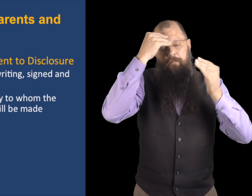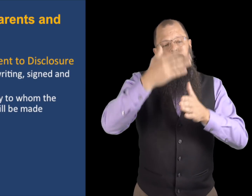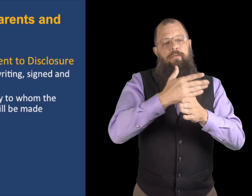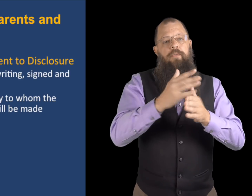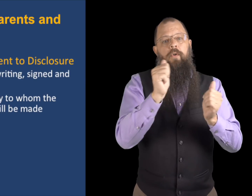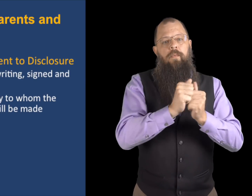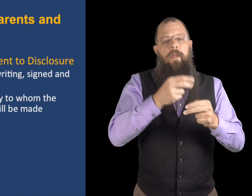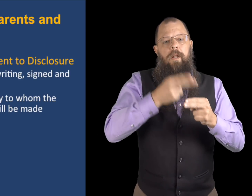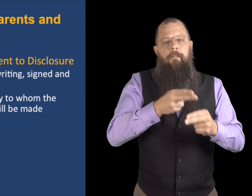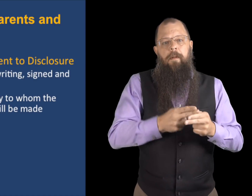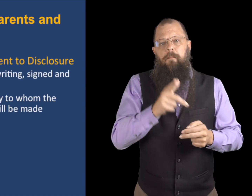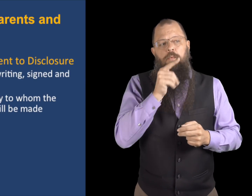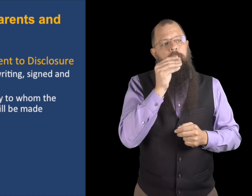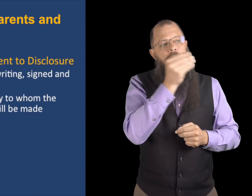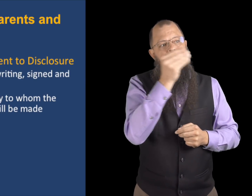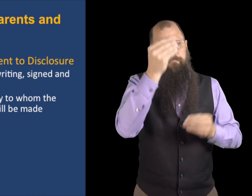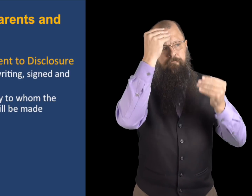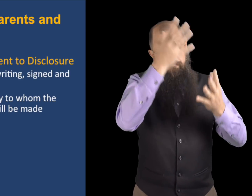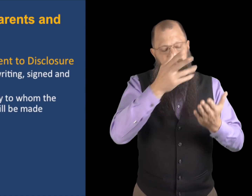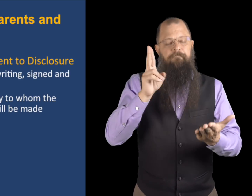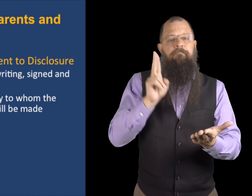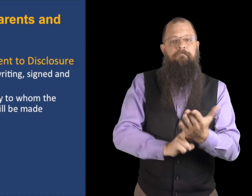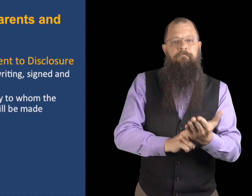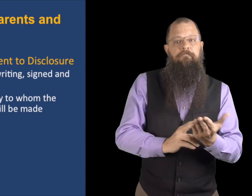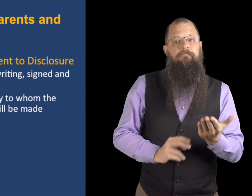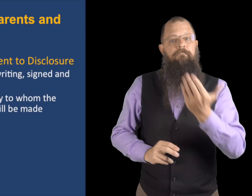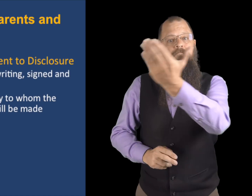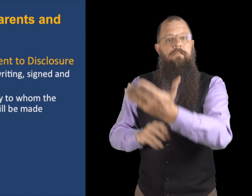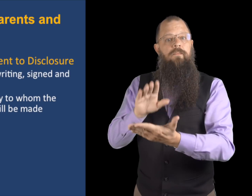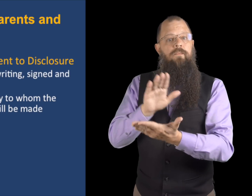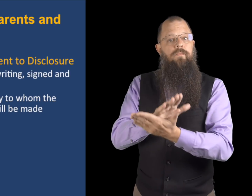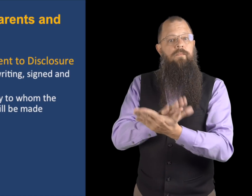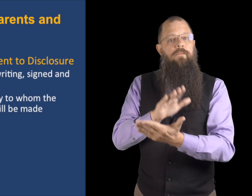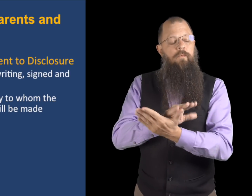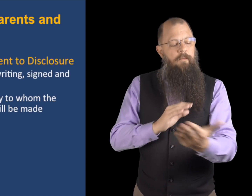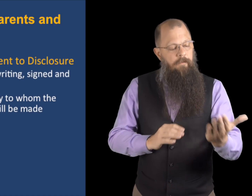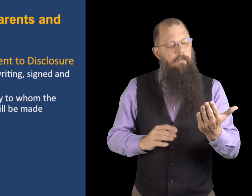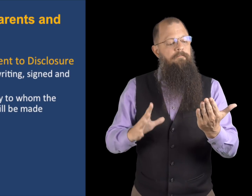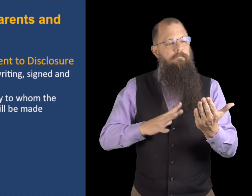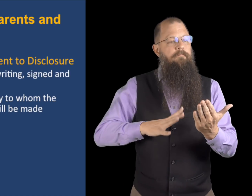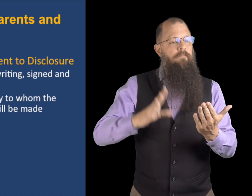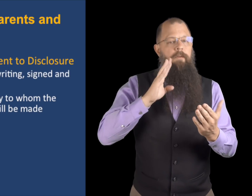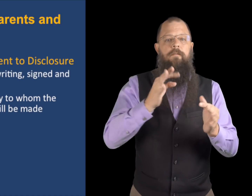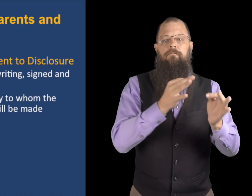to other individuals, they can submit the consent in writing; it must be signed and